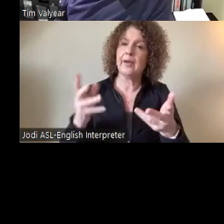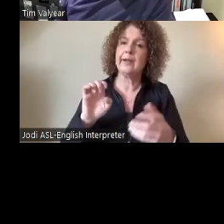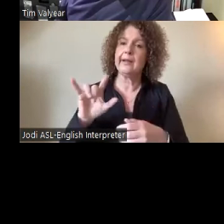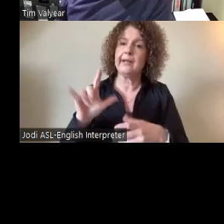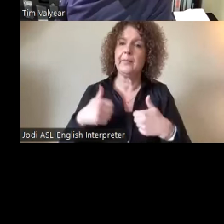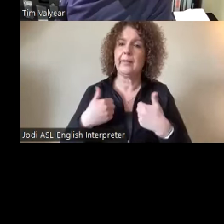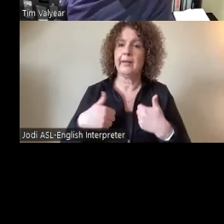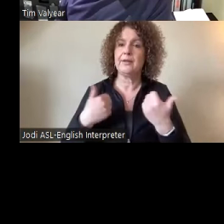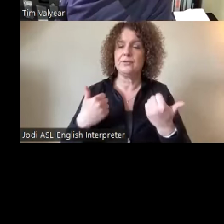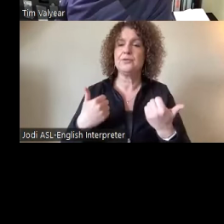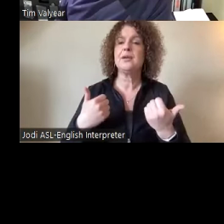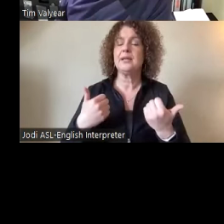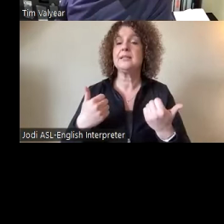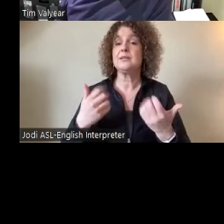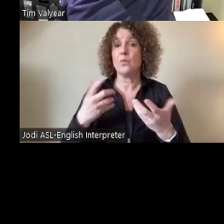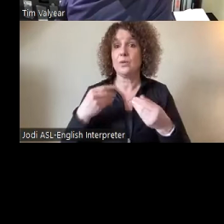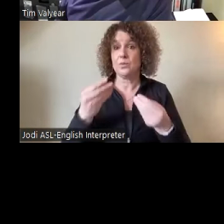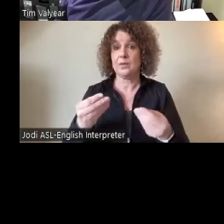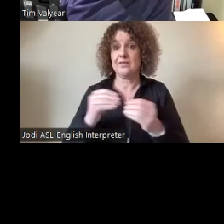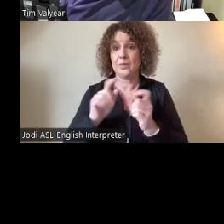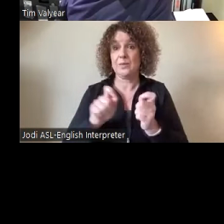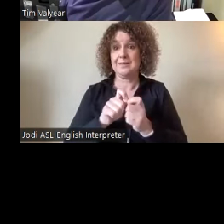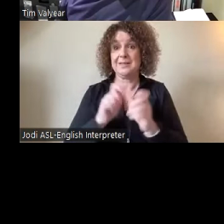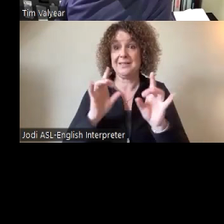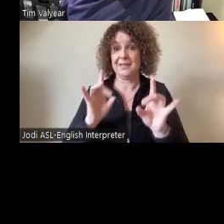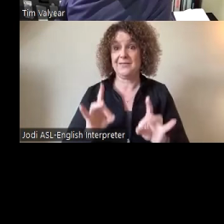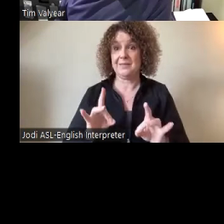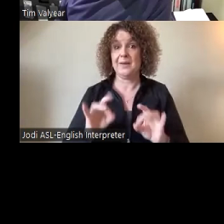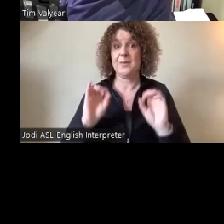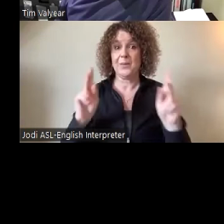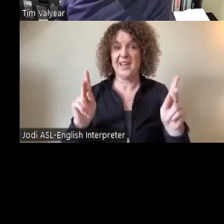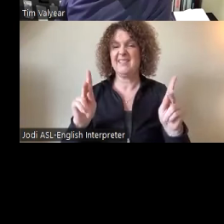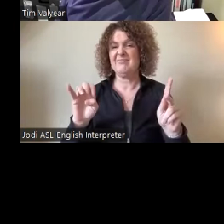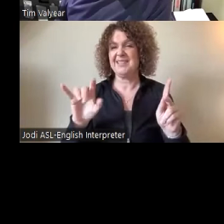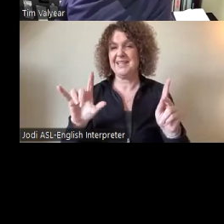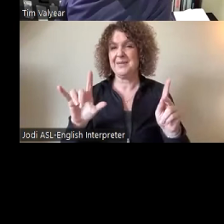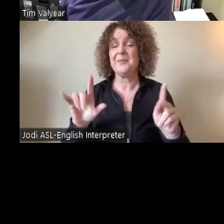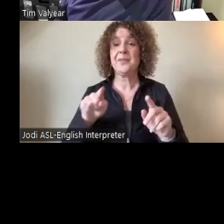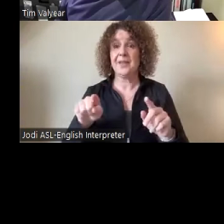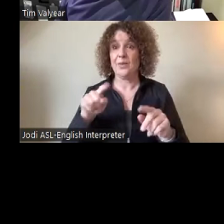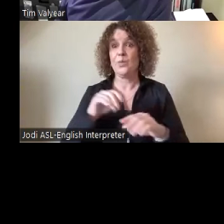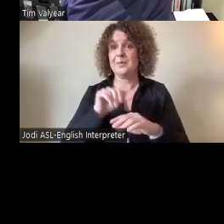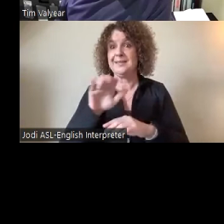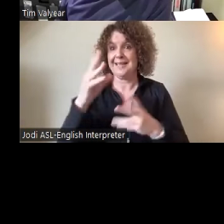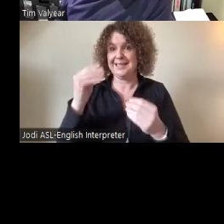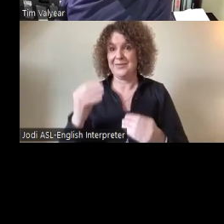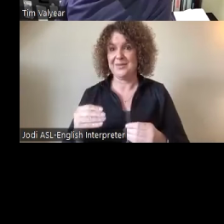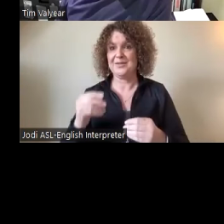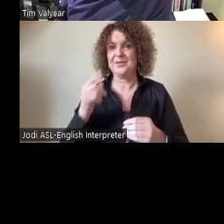saying -- Rebecca was saying , here is our contact info. Rebecca did give you her email address if you want